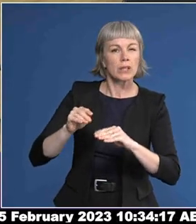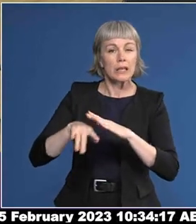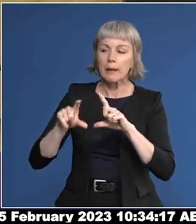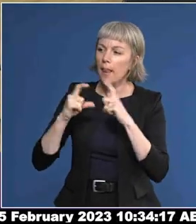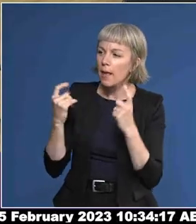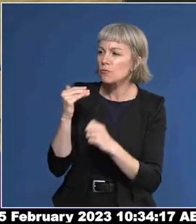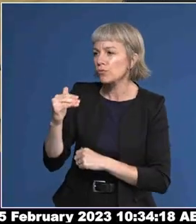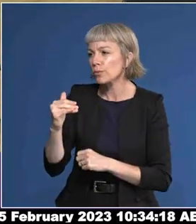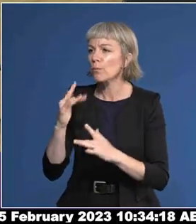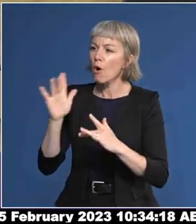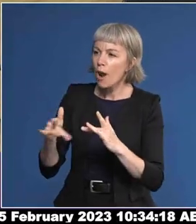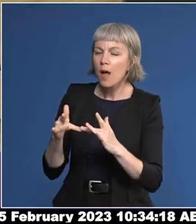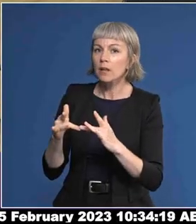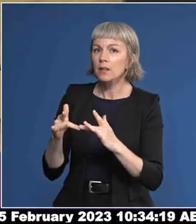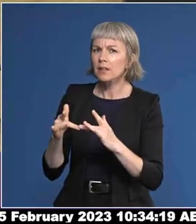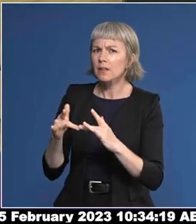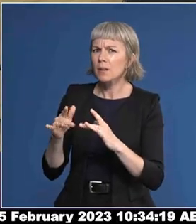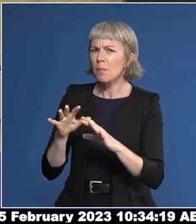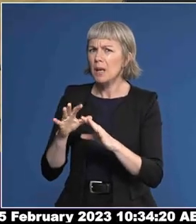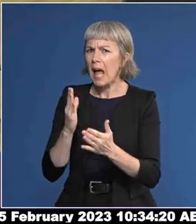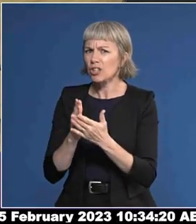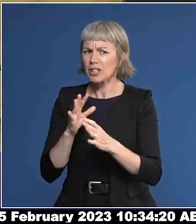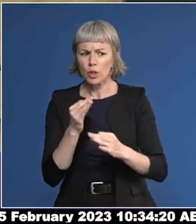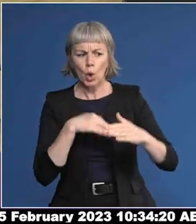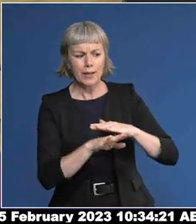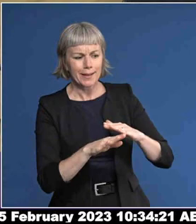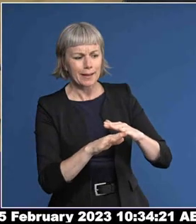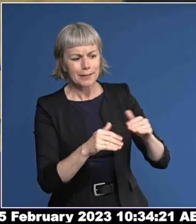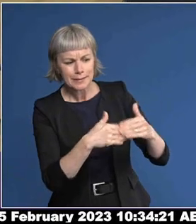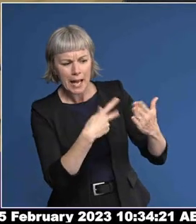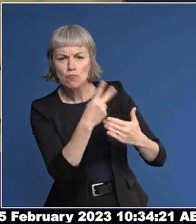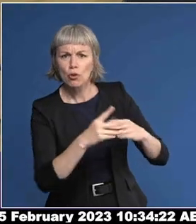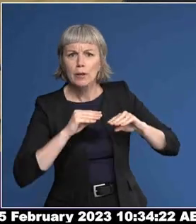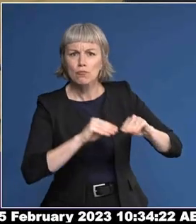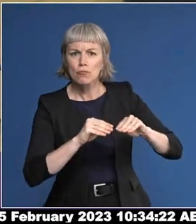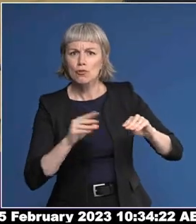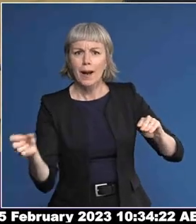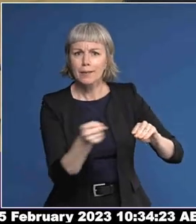limitations as to the effectiveness of the training. Would you agree with those propositions? I would agree with those, yes.